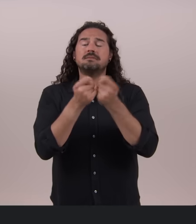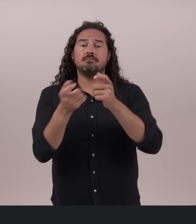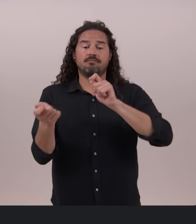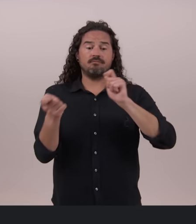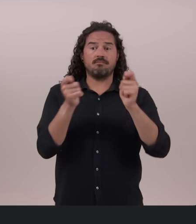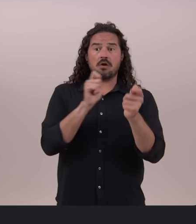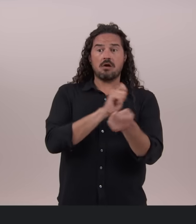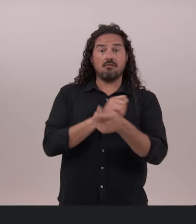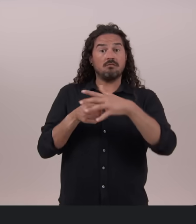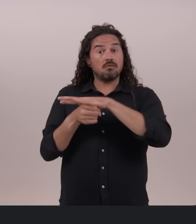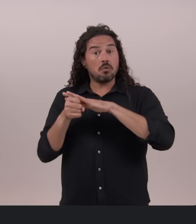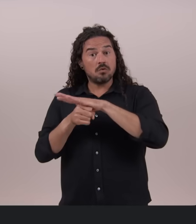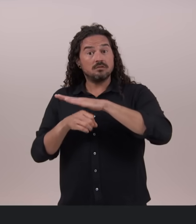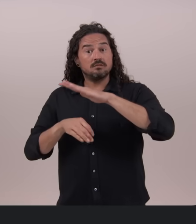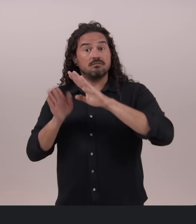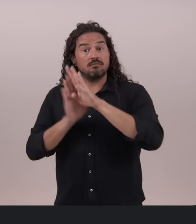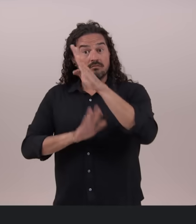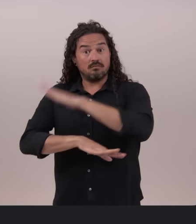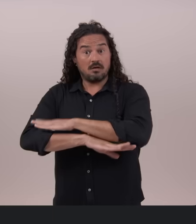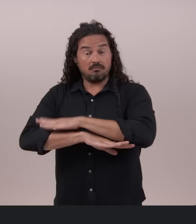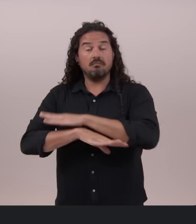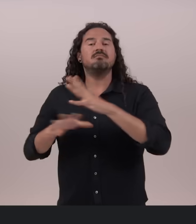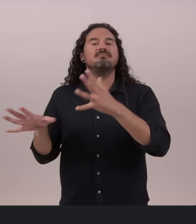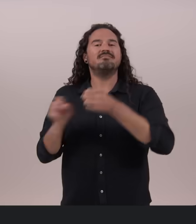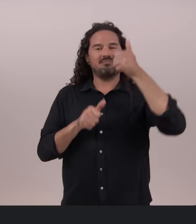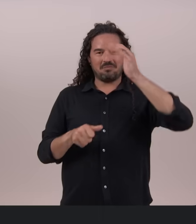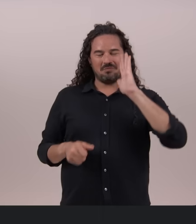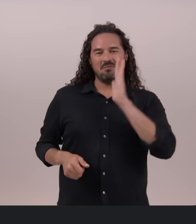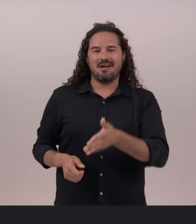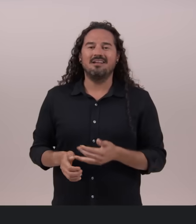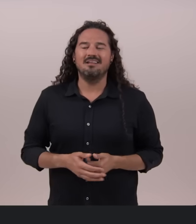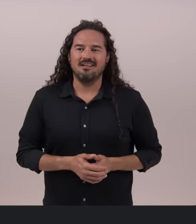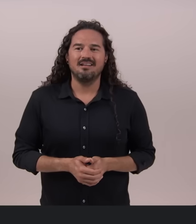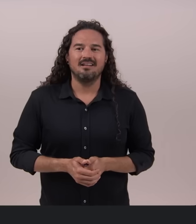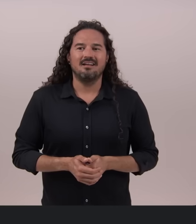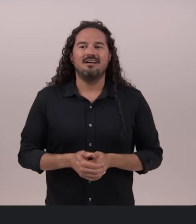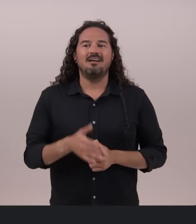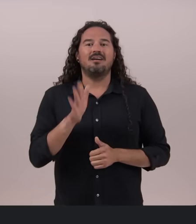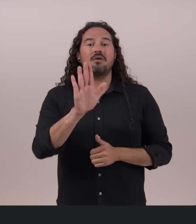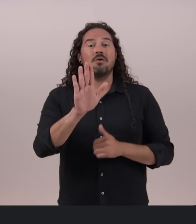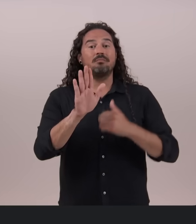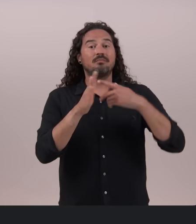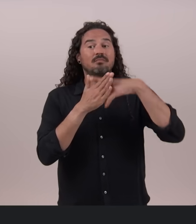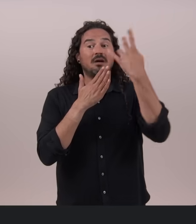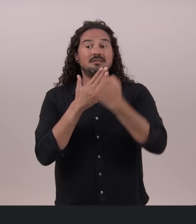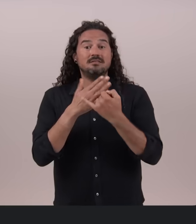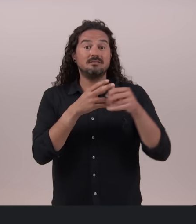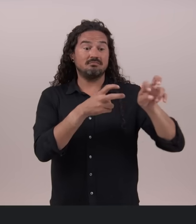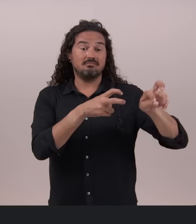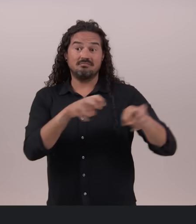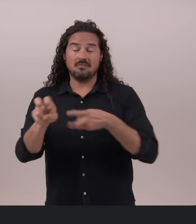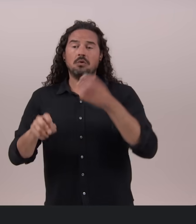can help with faster iteration. Moving y'all's projects used to mean copying files,